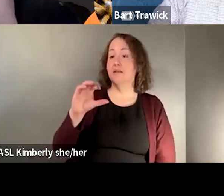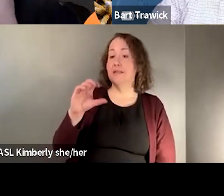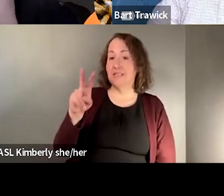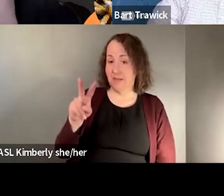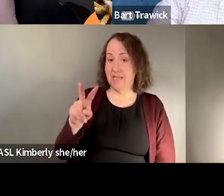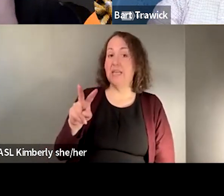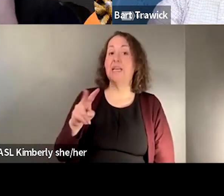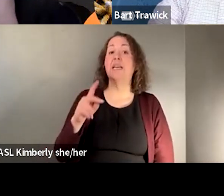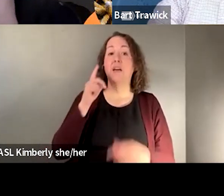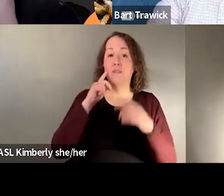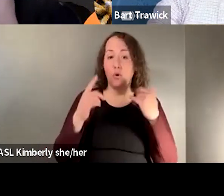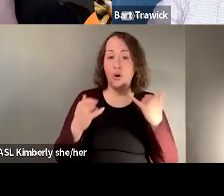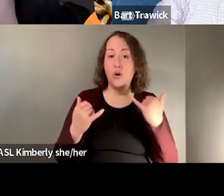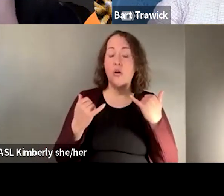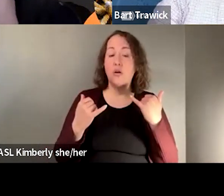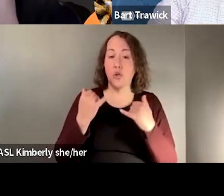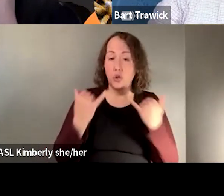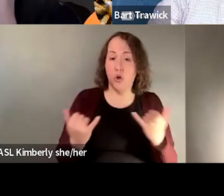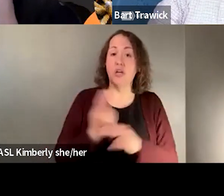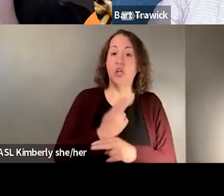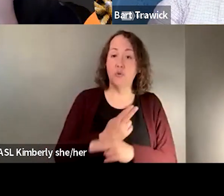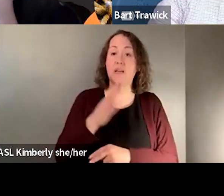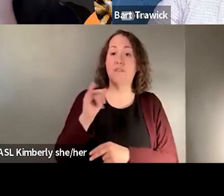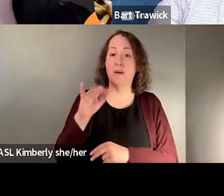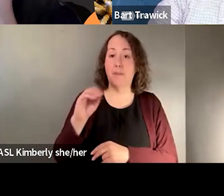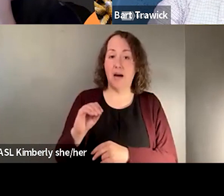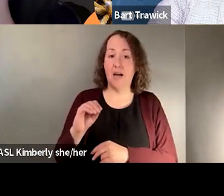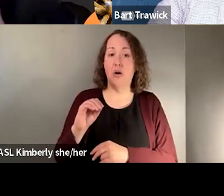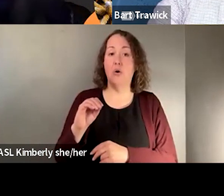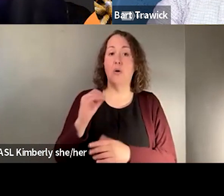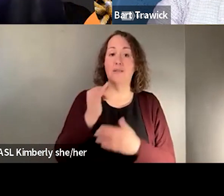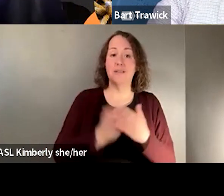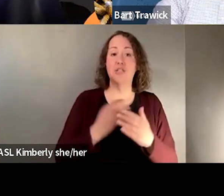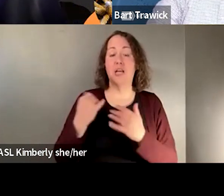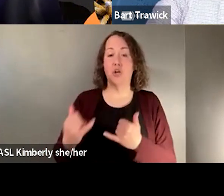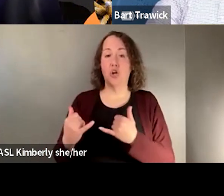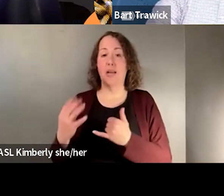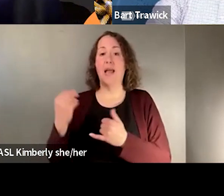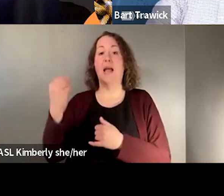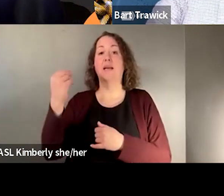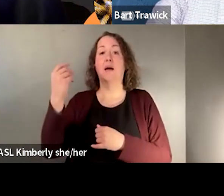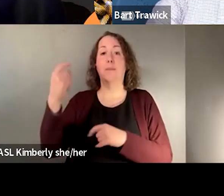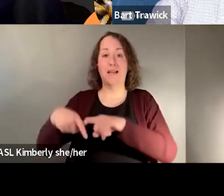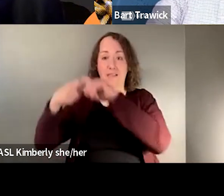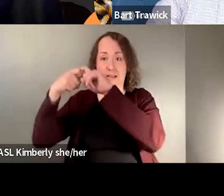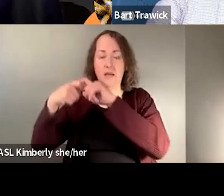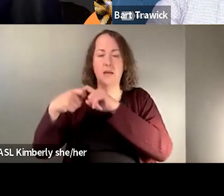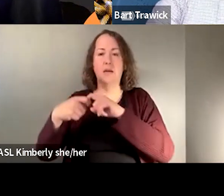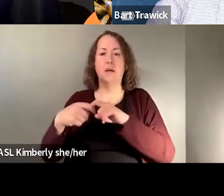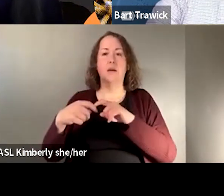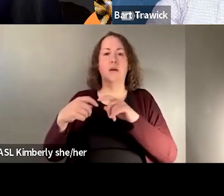Is there a way to link Research.gov with that tool to integrate those systems together?